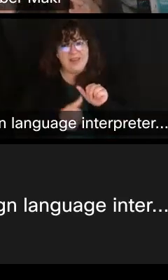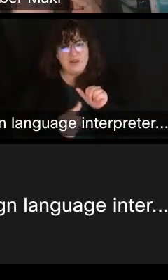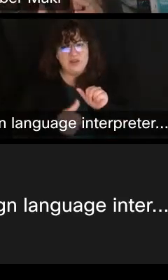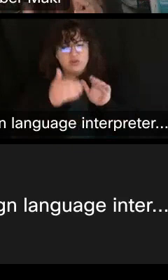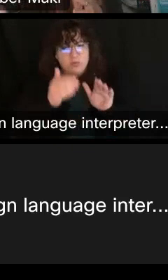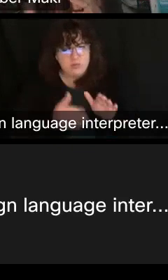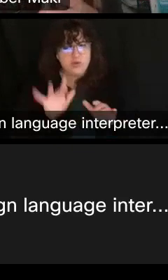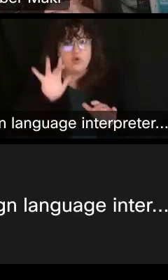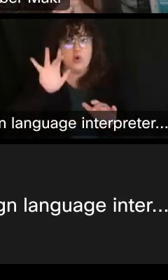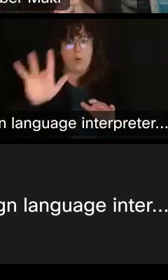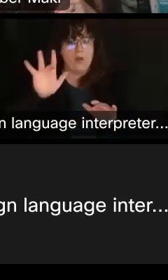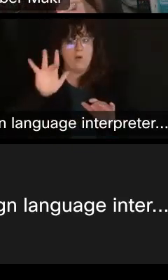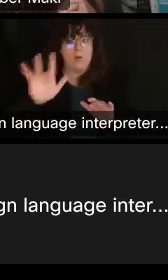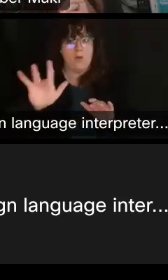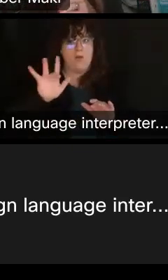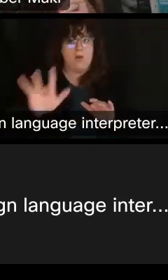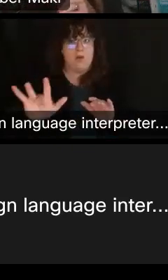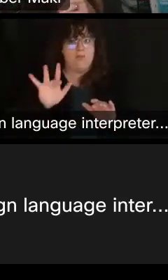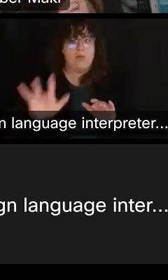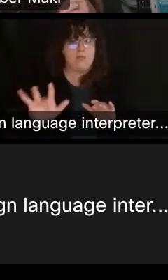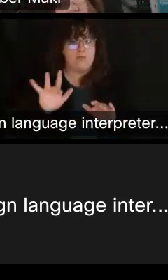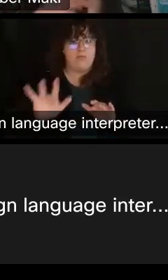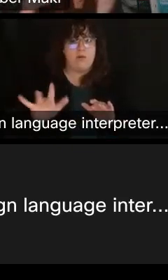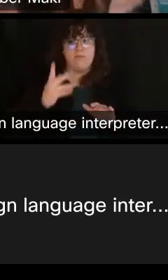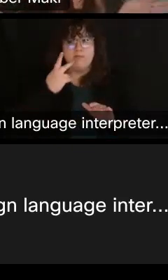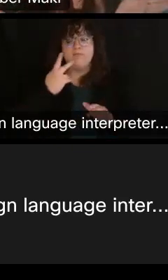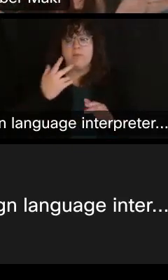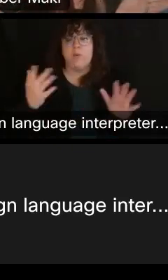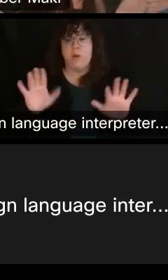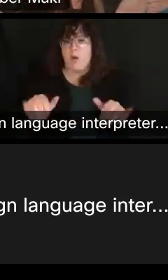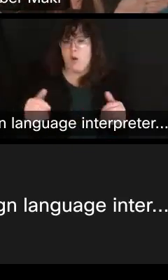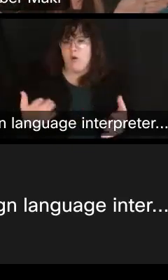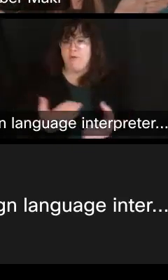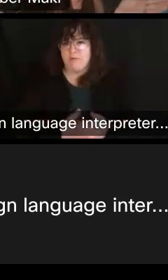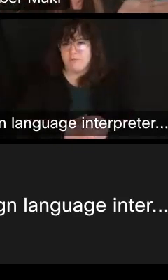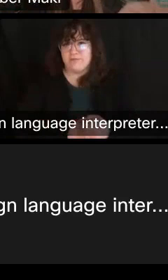page and go see which of the three they offer, because some only offer specialists and you won't